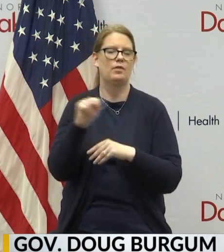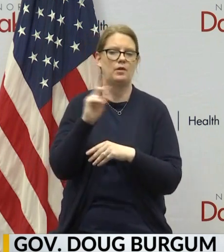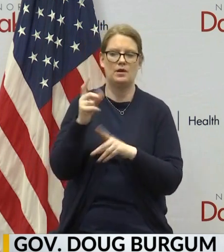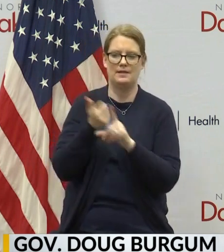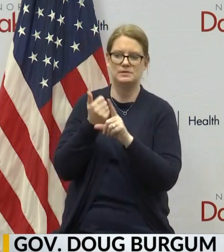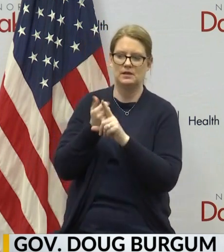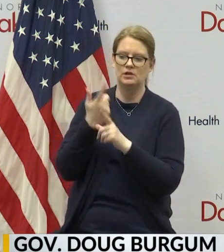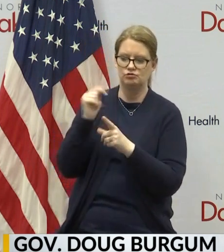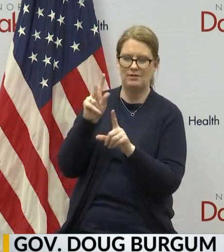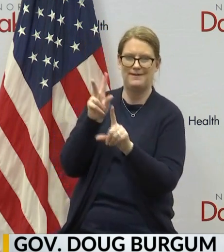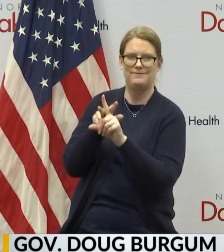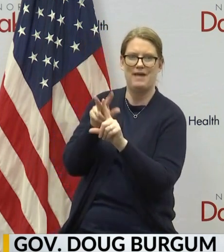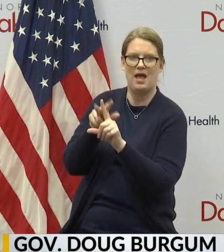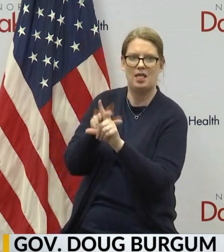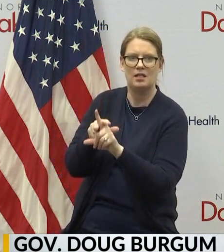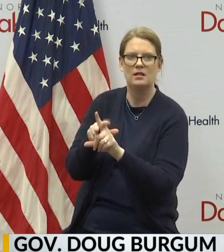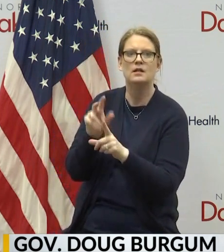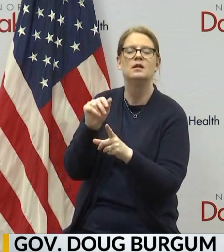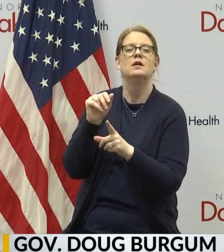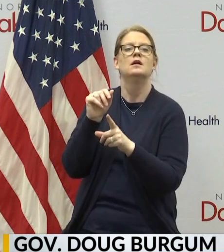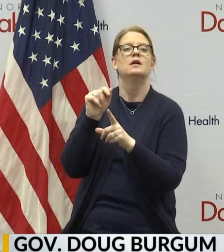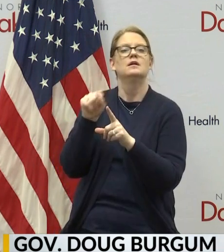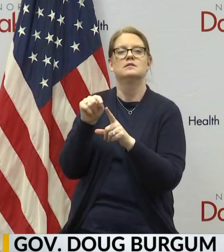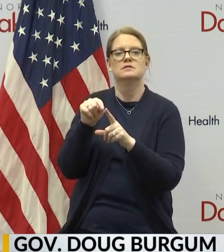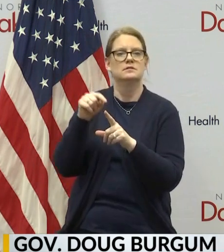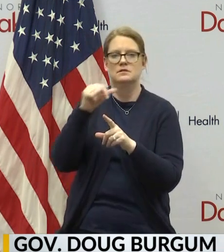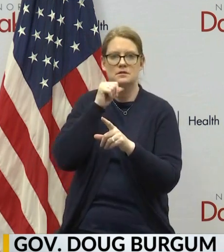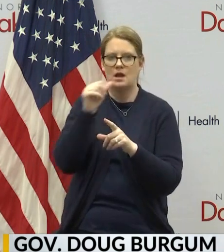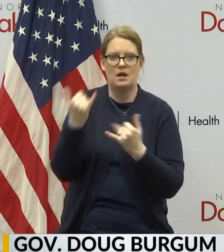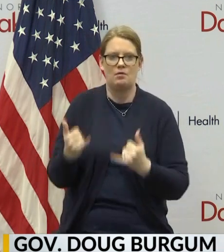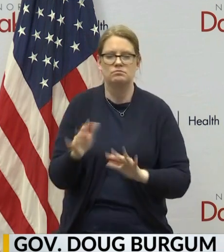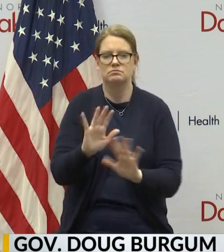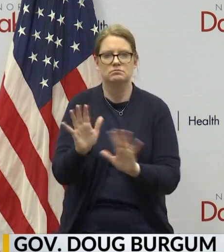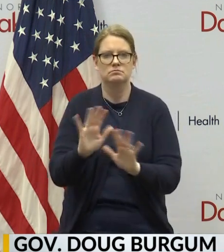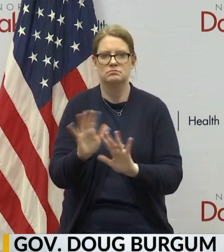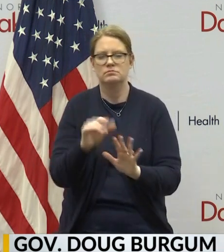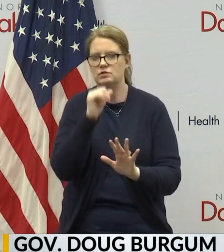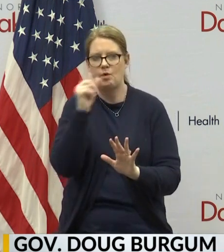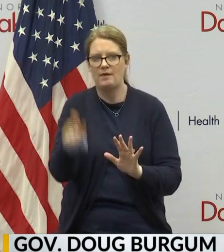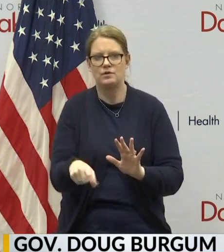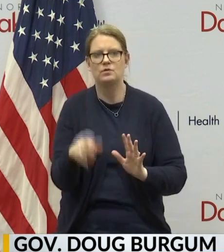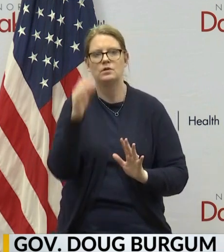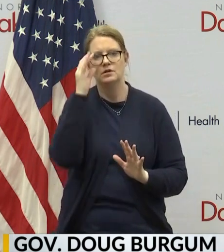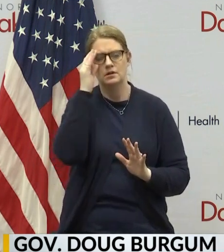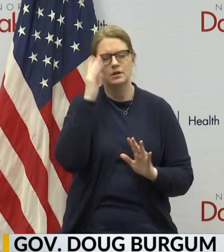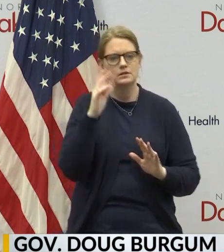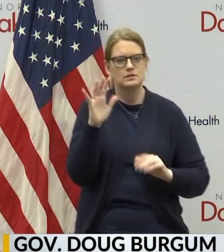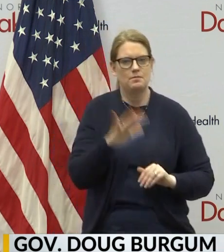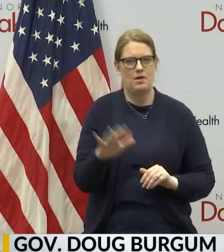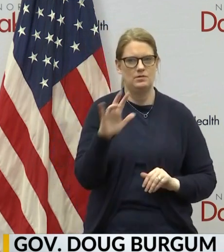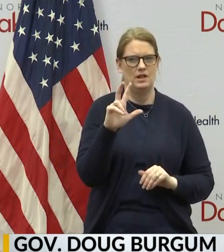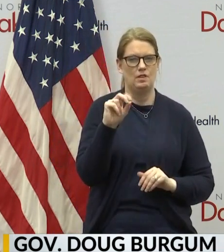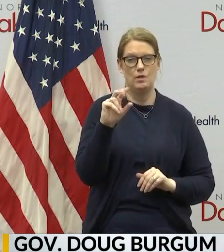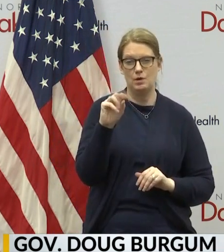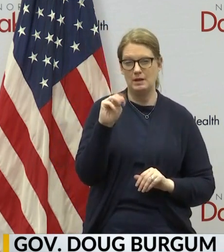PAYROLL PORCH DUE MARCH 31ST, SO ALL BUSINESSES OVER 26,500 BUSINESSES IN NORTH DAKOTA WOULD